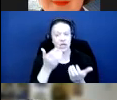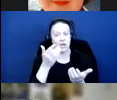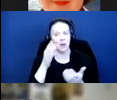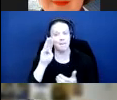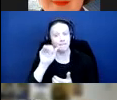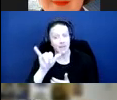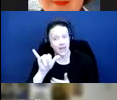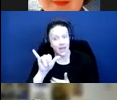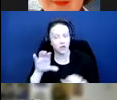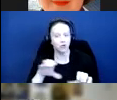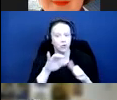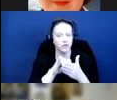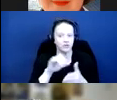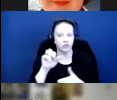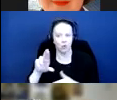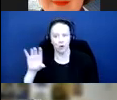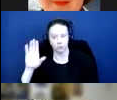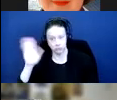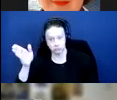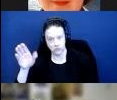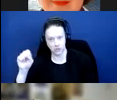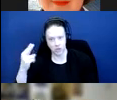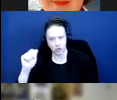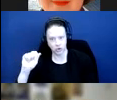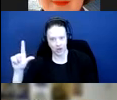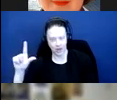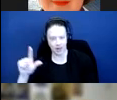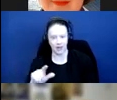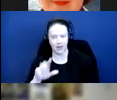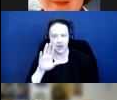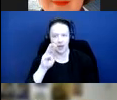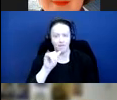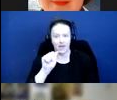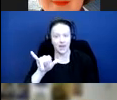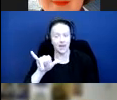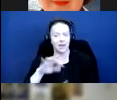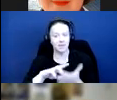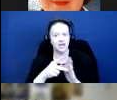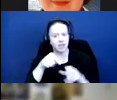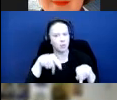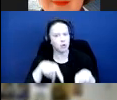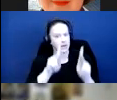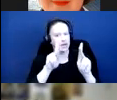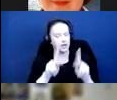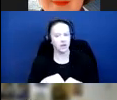The term may is about being permitted. An agency is permitted to do this,